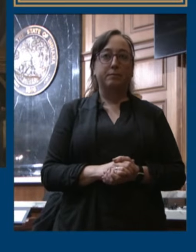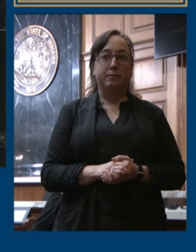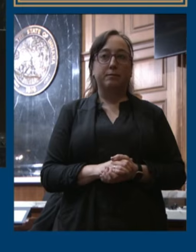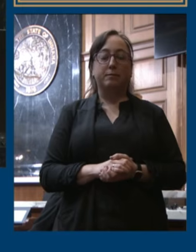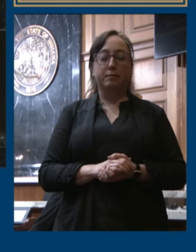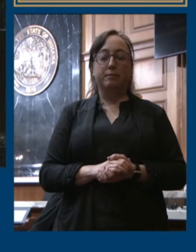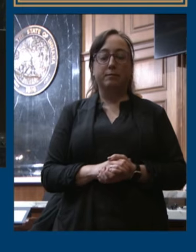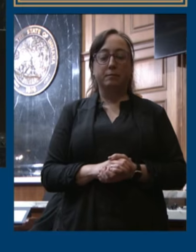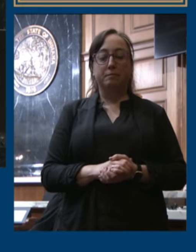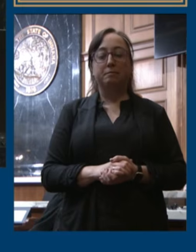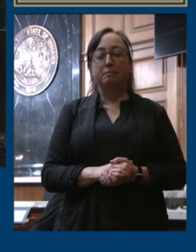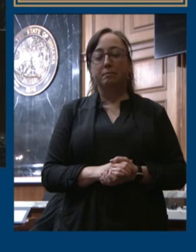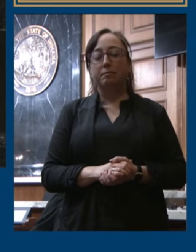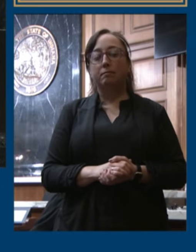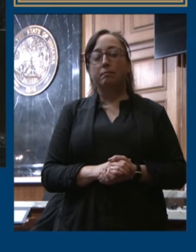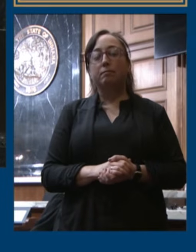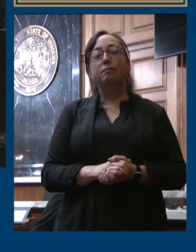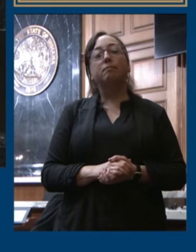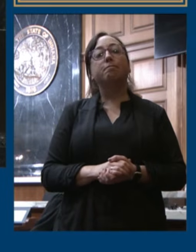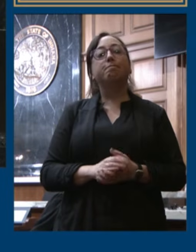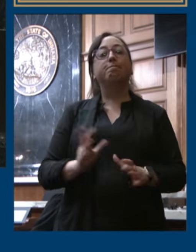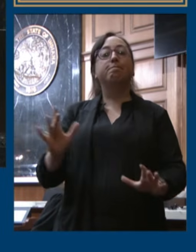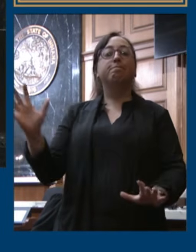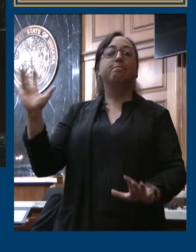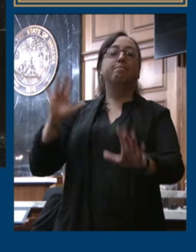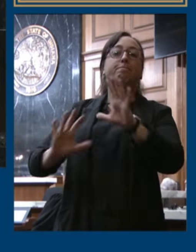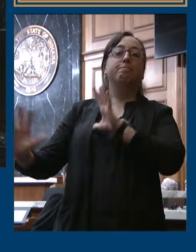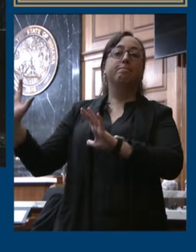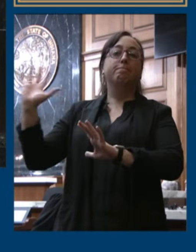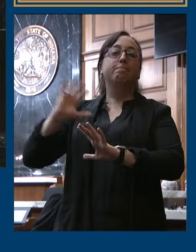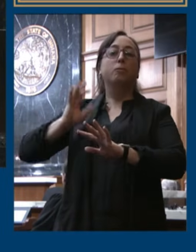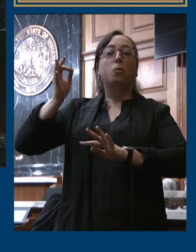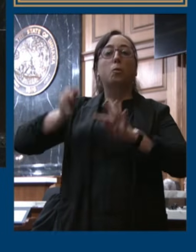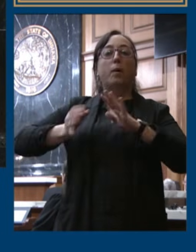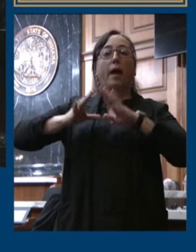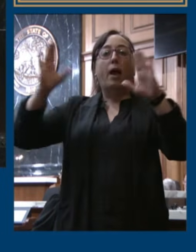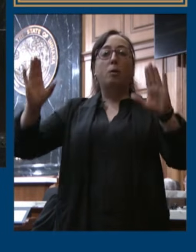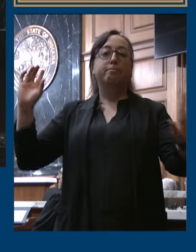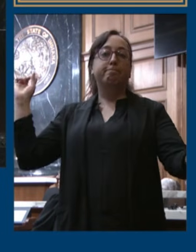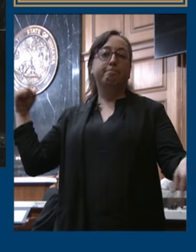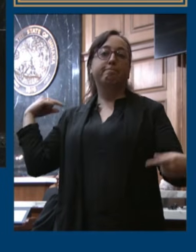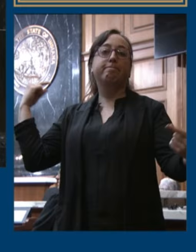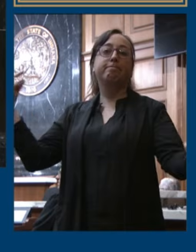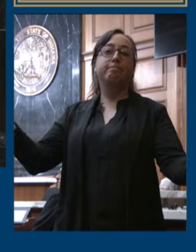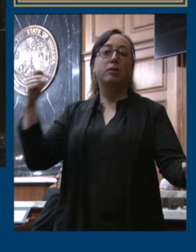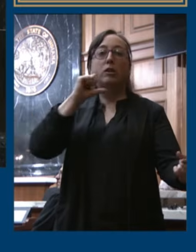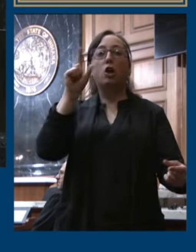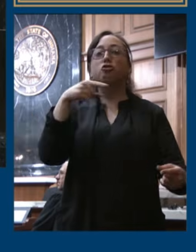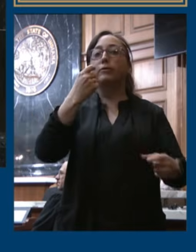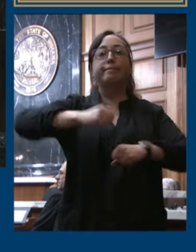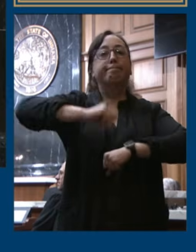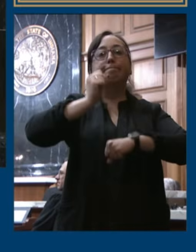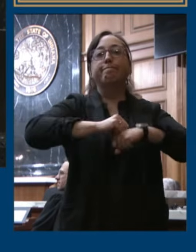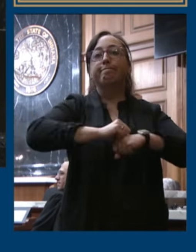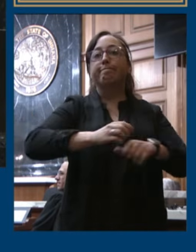FROM OUR EARLIEST FRONTIER DAYS, THESE COURTHOUSES WERE MORE THAN BRICK AND LIMESTONE, THEY